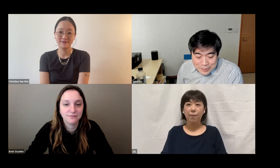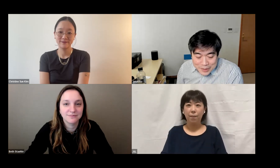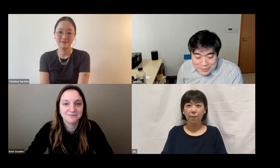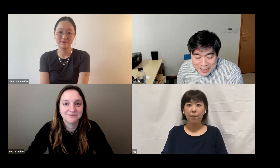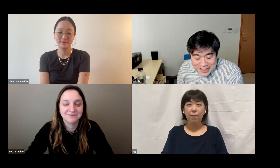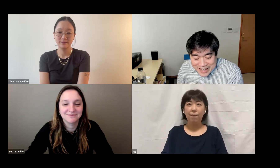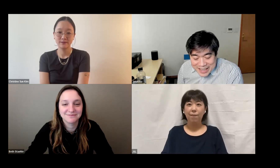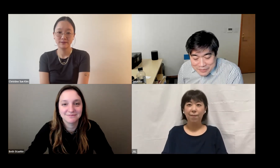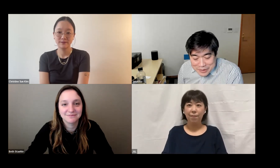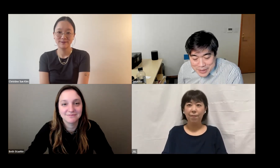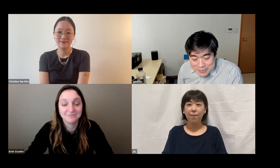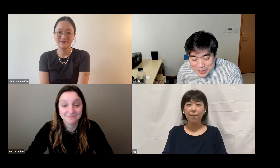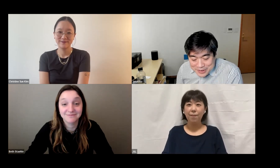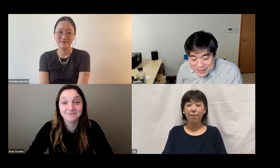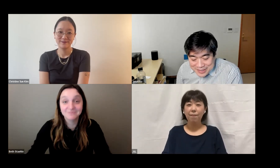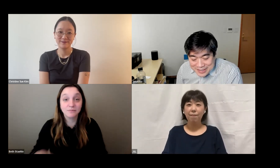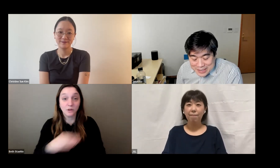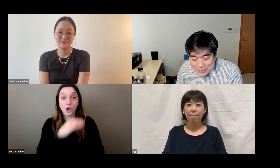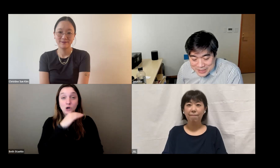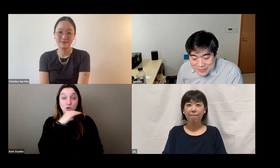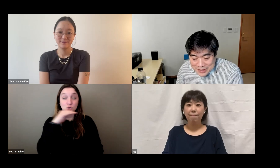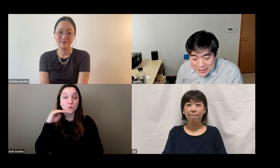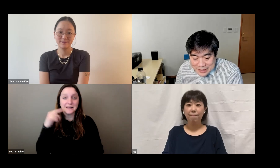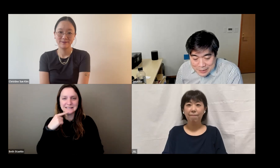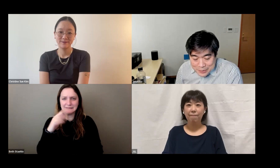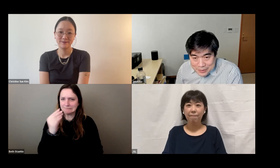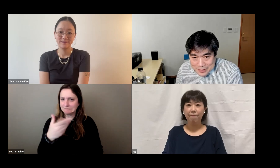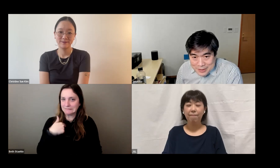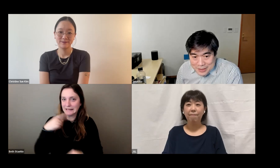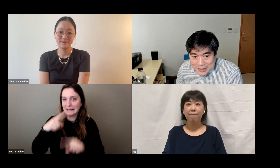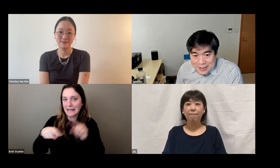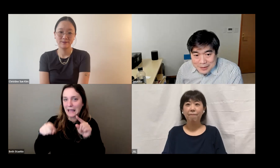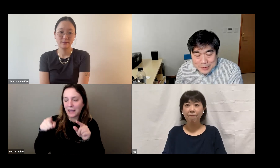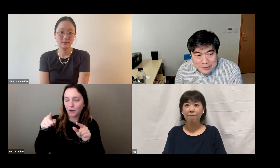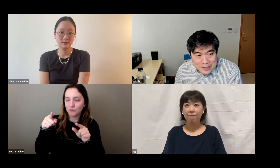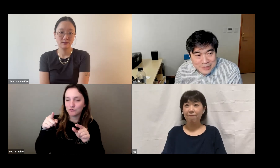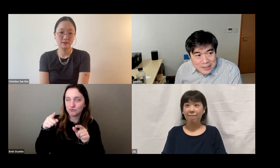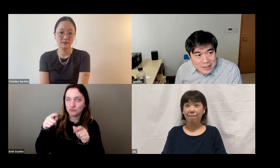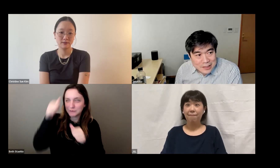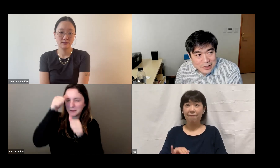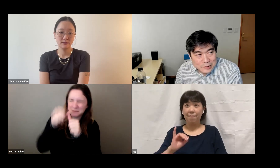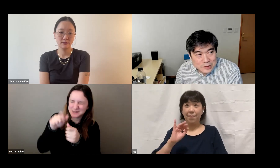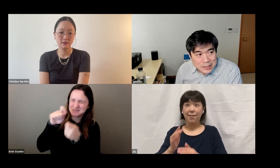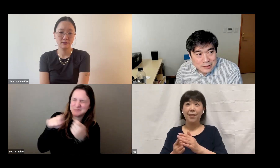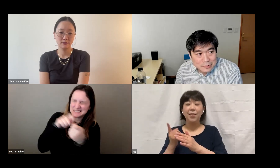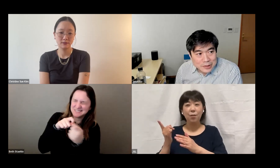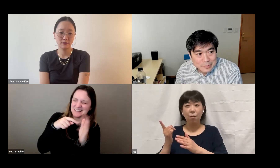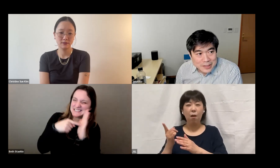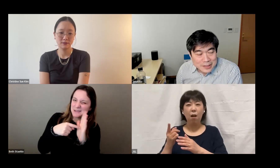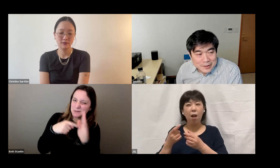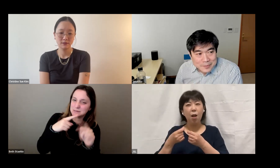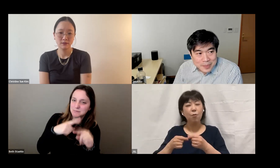I can't remember the specific examples. But Christine, I think you shared with me